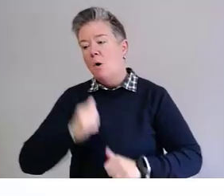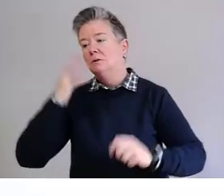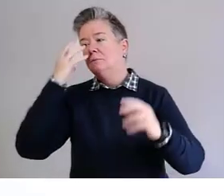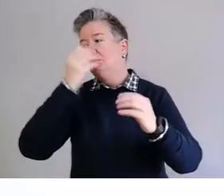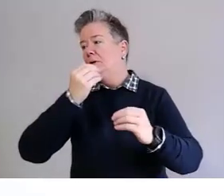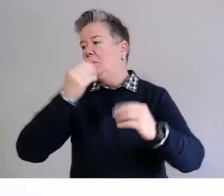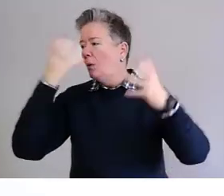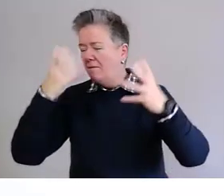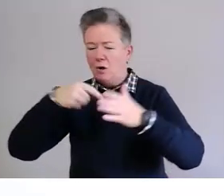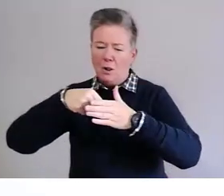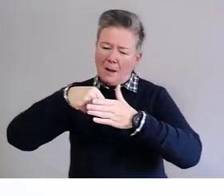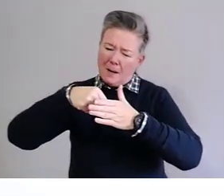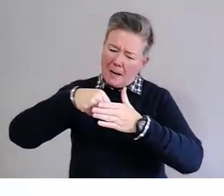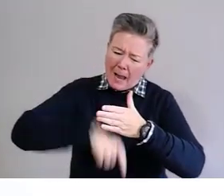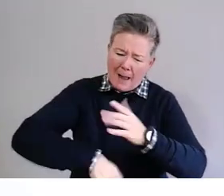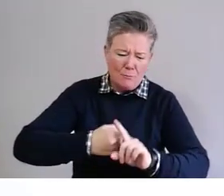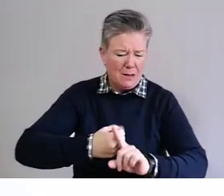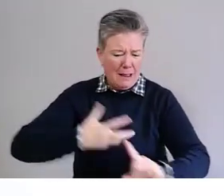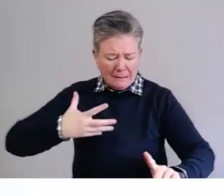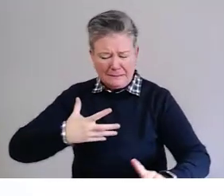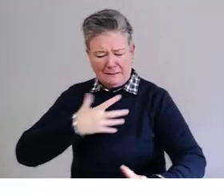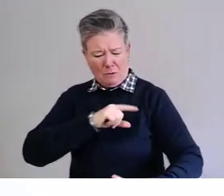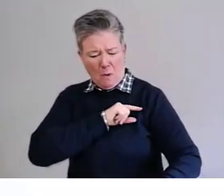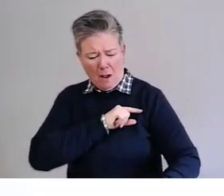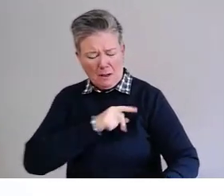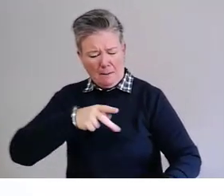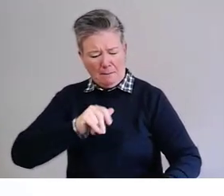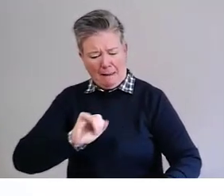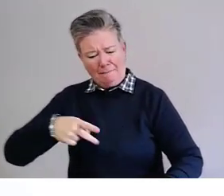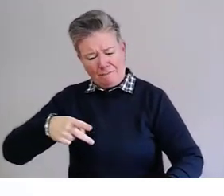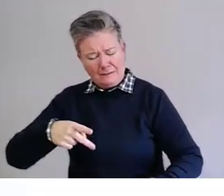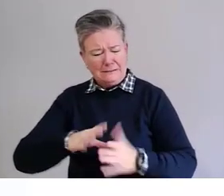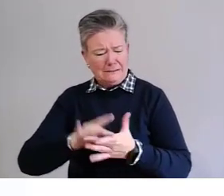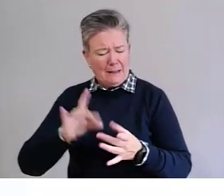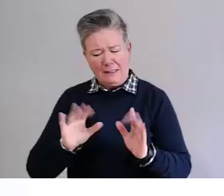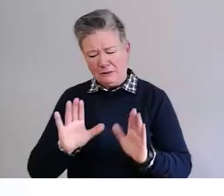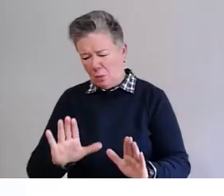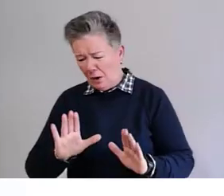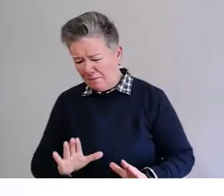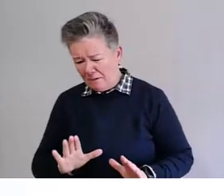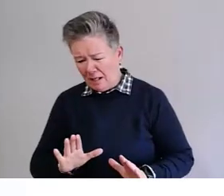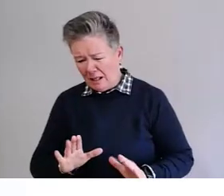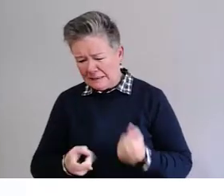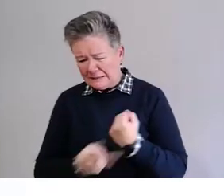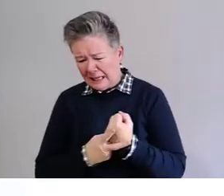comprehensive quality PLAAFP statement, and it didn't save it.